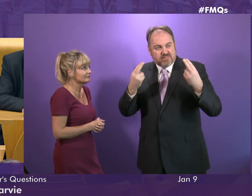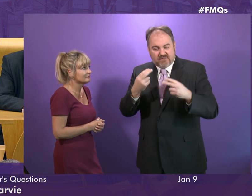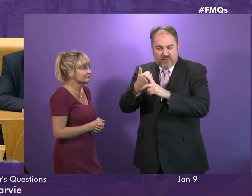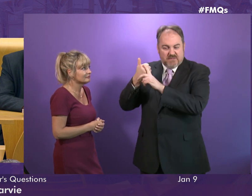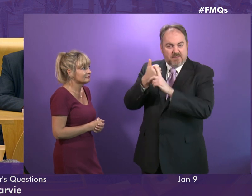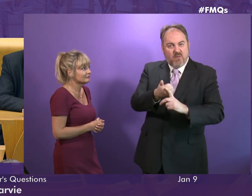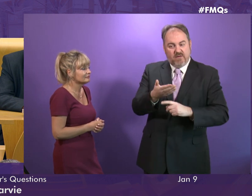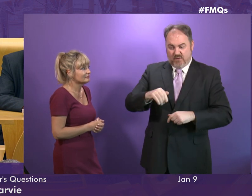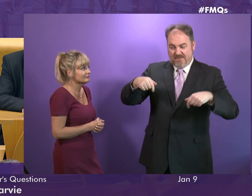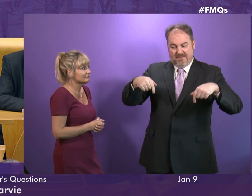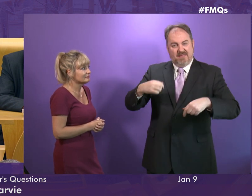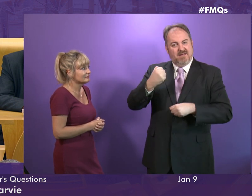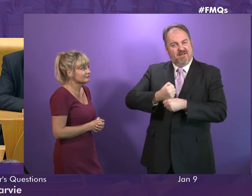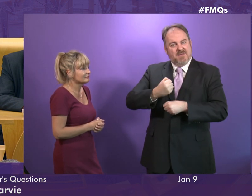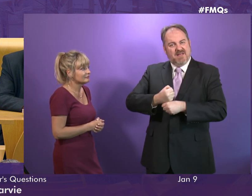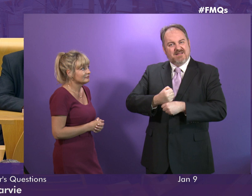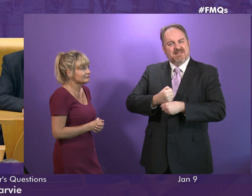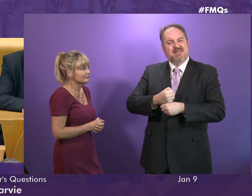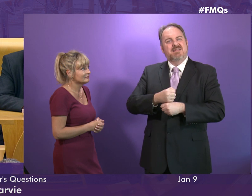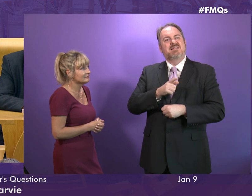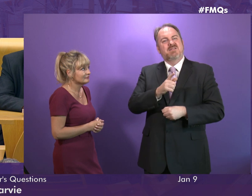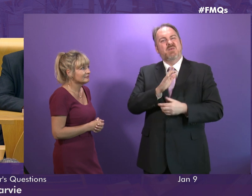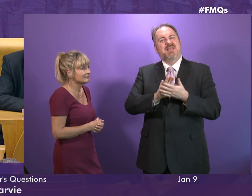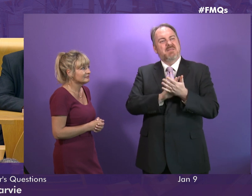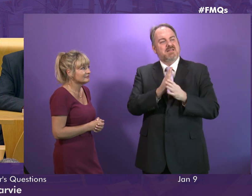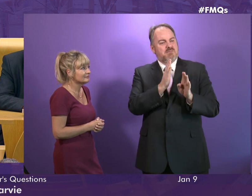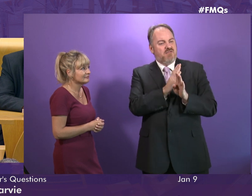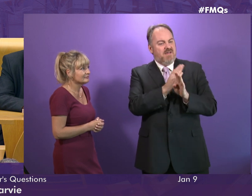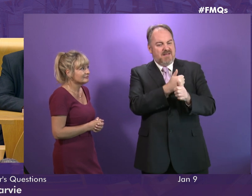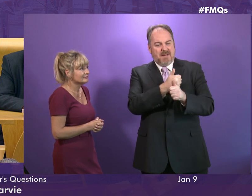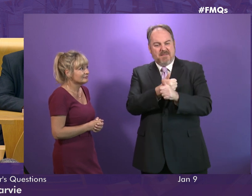Scottish Government. It is time to end the power of the private operators who cherry